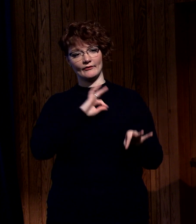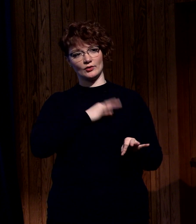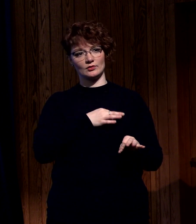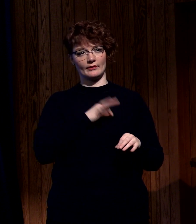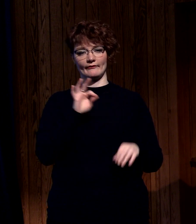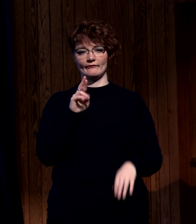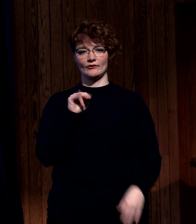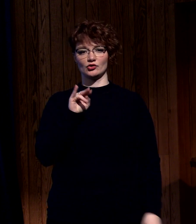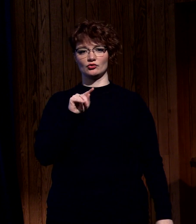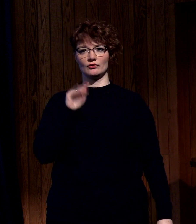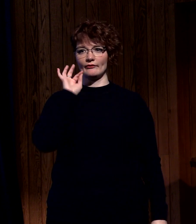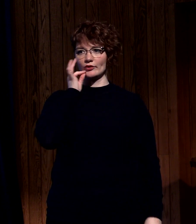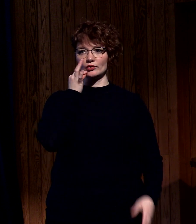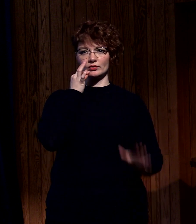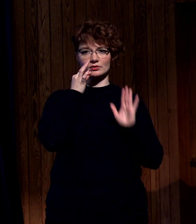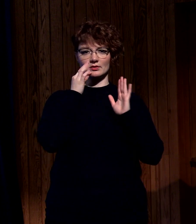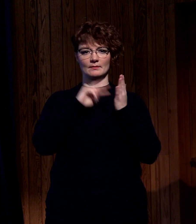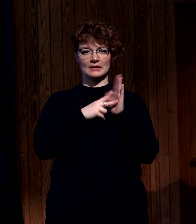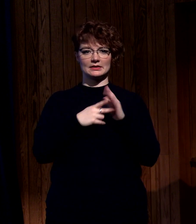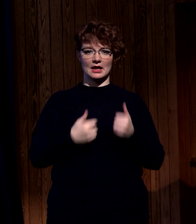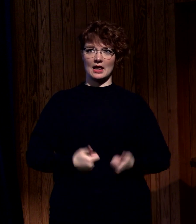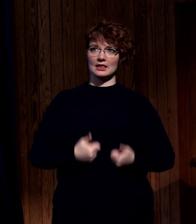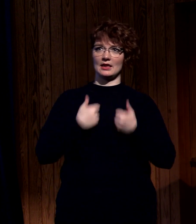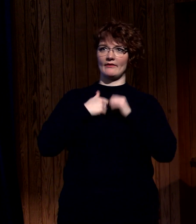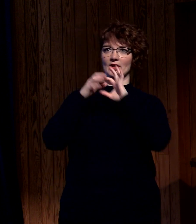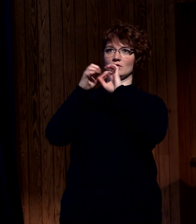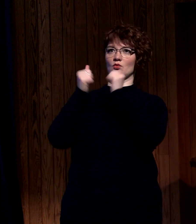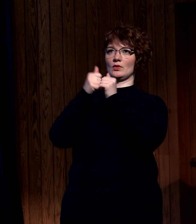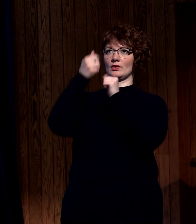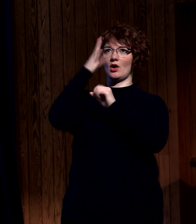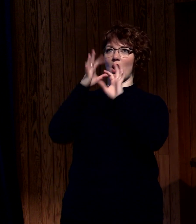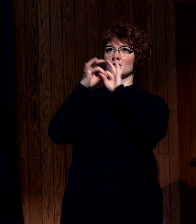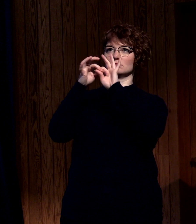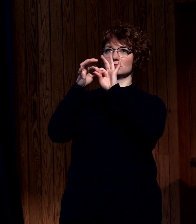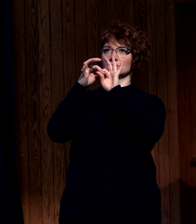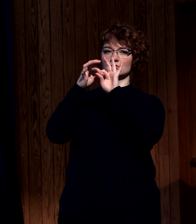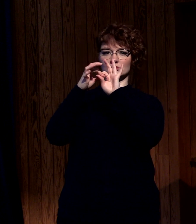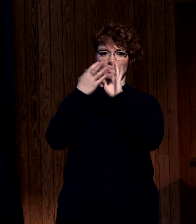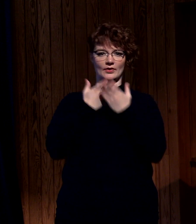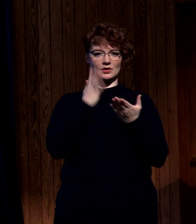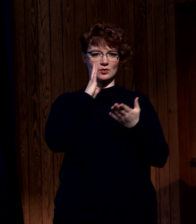is just the result of living a life in union with God. And but,